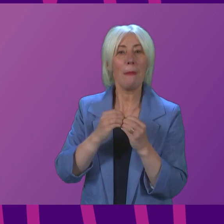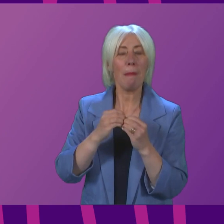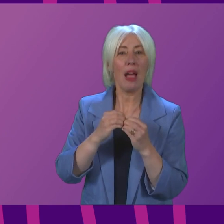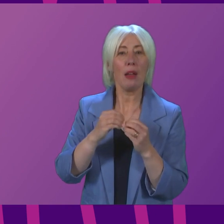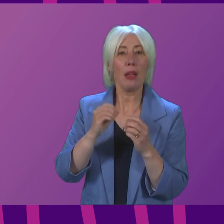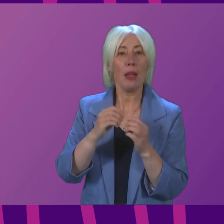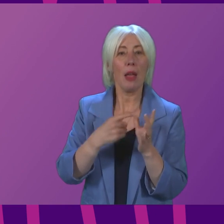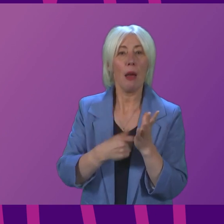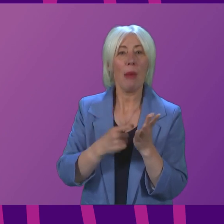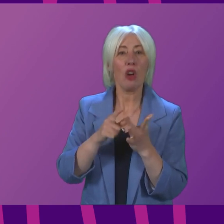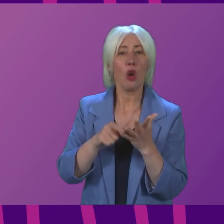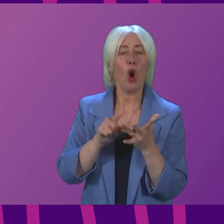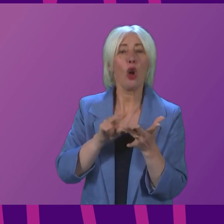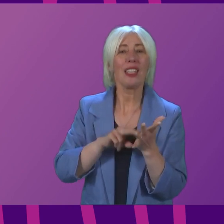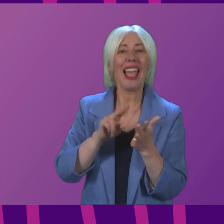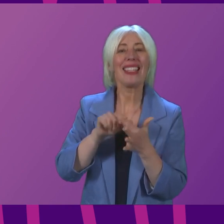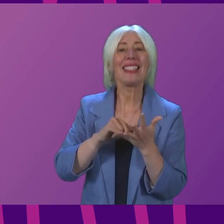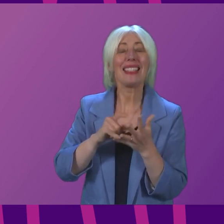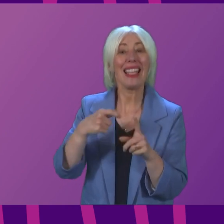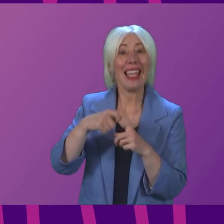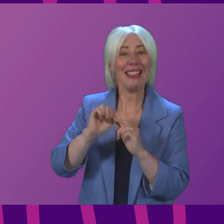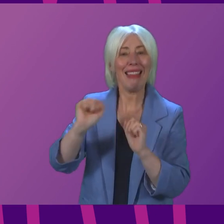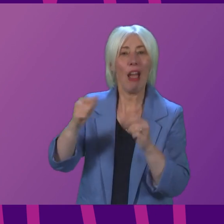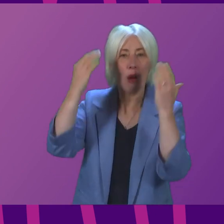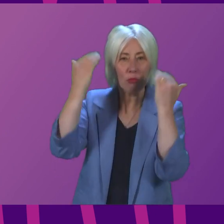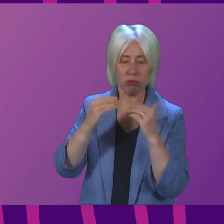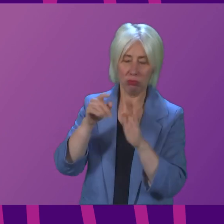justice in Scotland working group, we committed to consult on draft legislation in advance